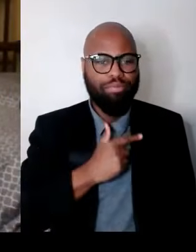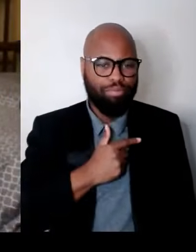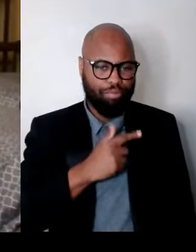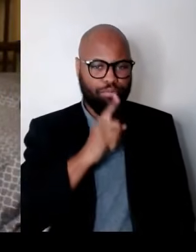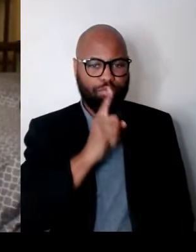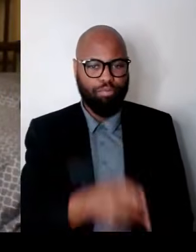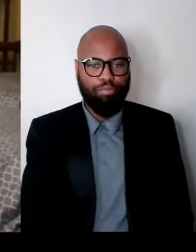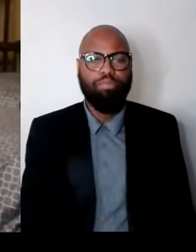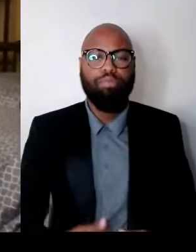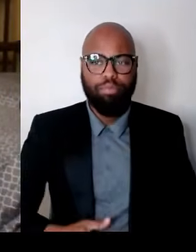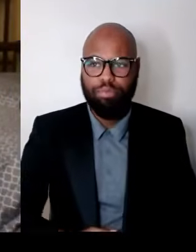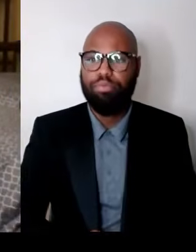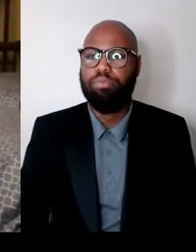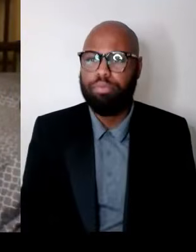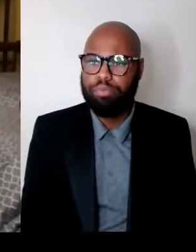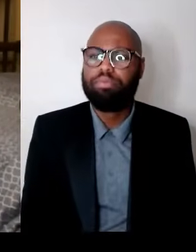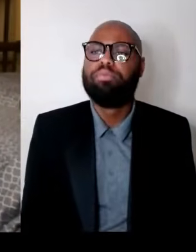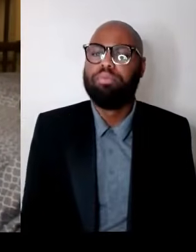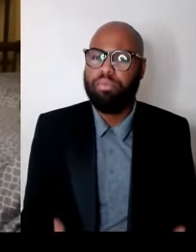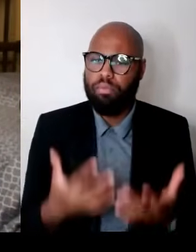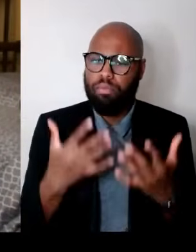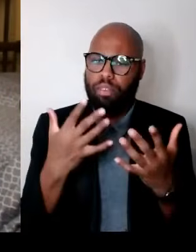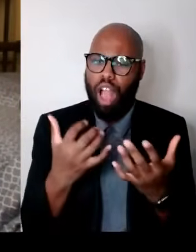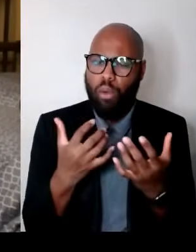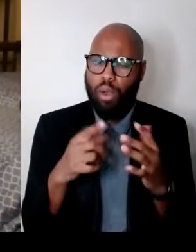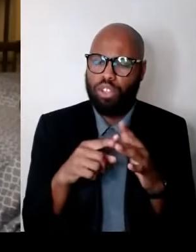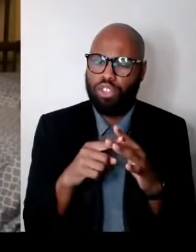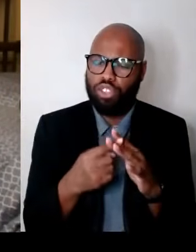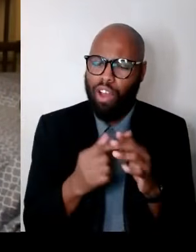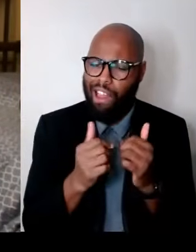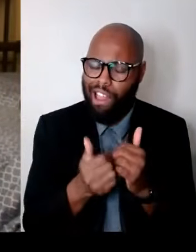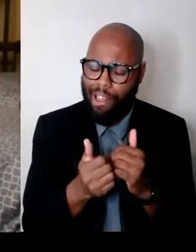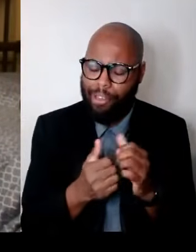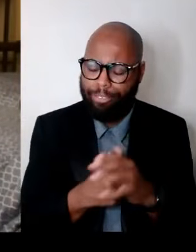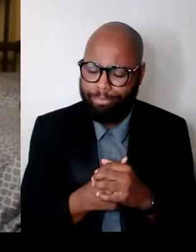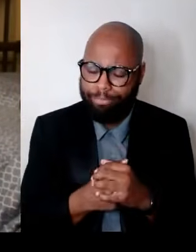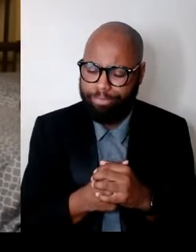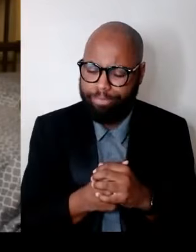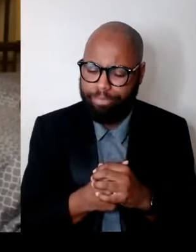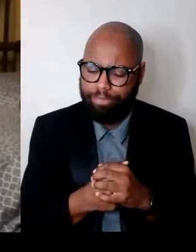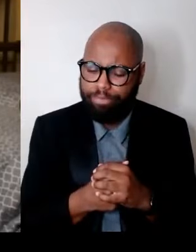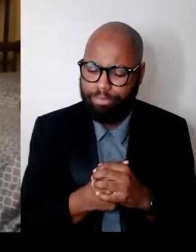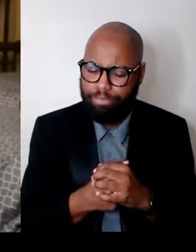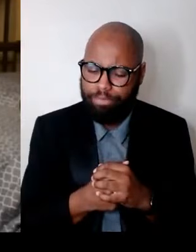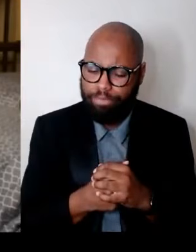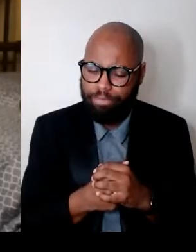I wanna start, however, by just taking a moment to acknowledge